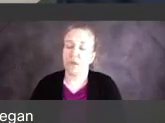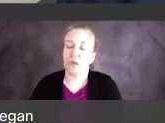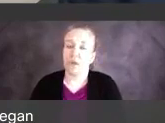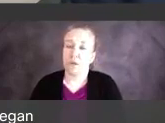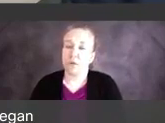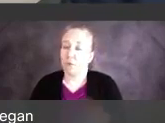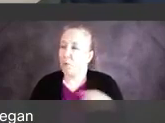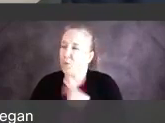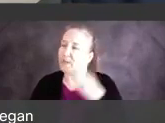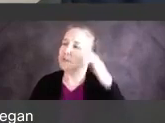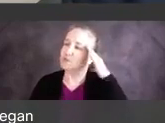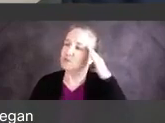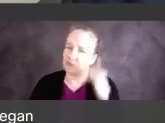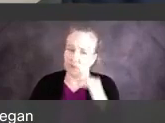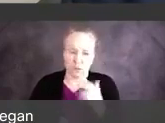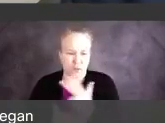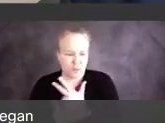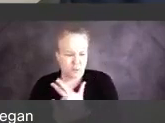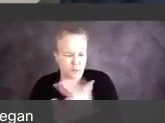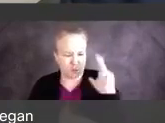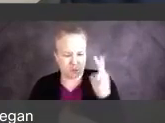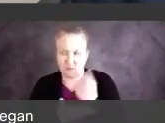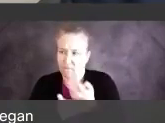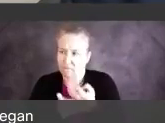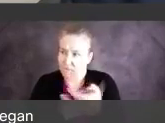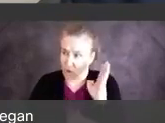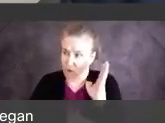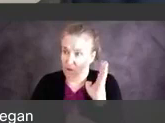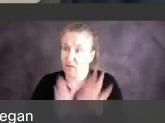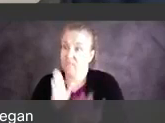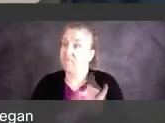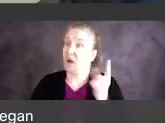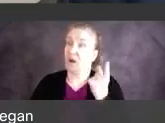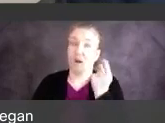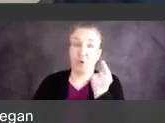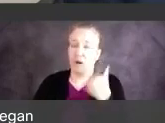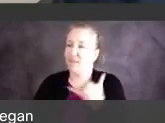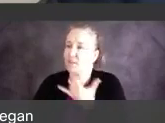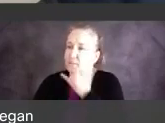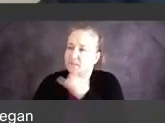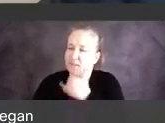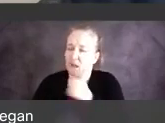it was about three weeks or four weeks ago that we learned that there was the mistake with the,